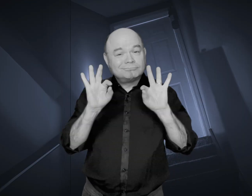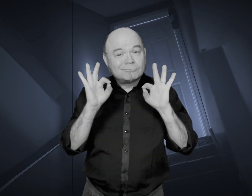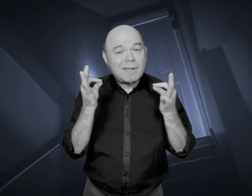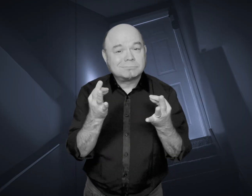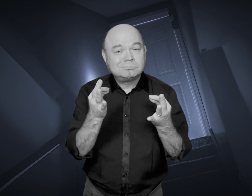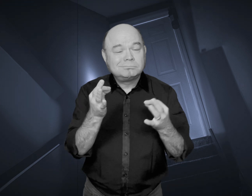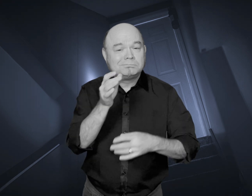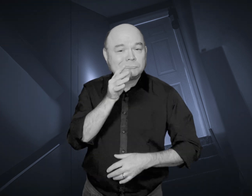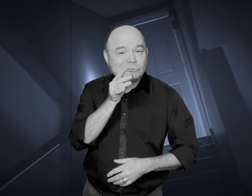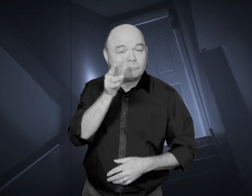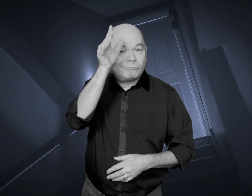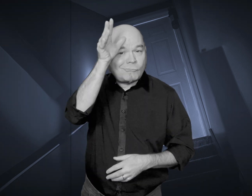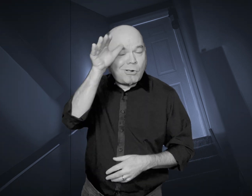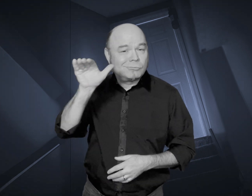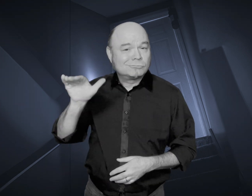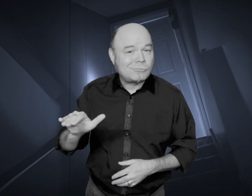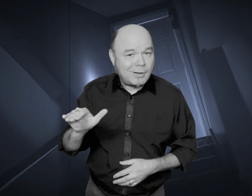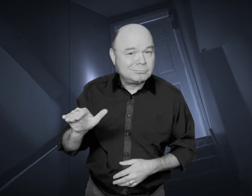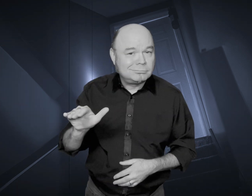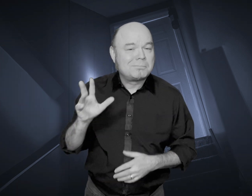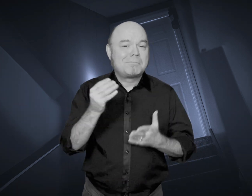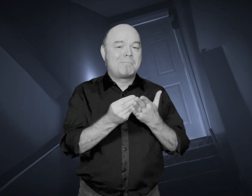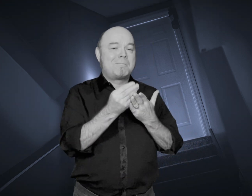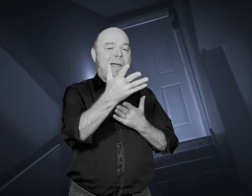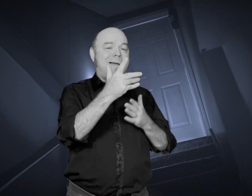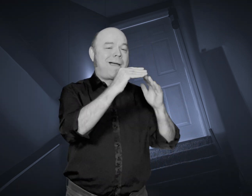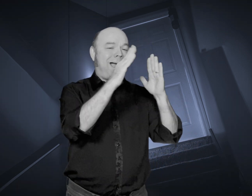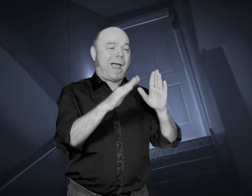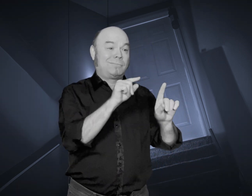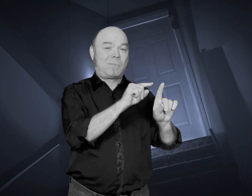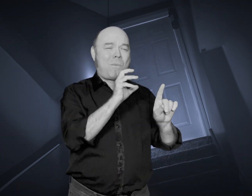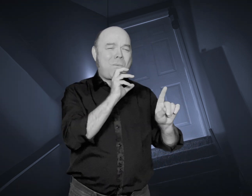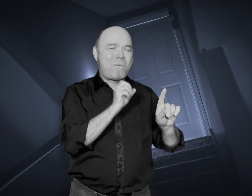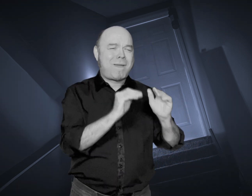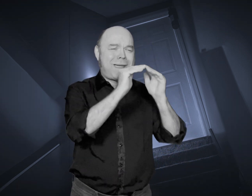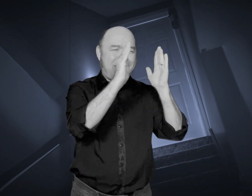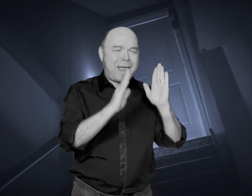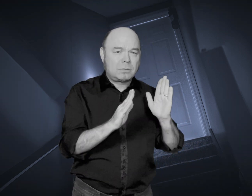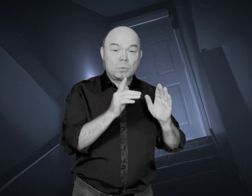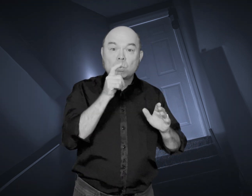A family—a mother, father, and child—bought an old house.